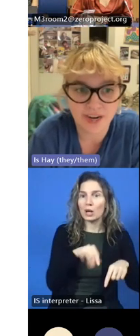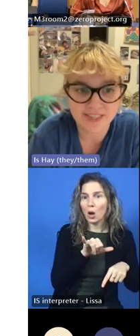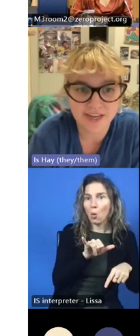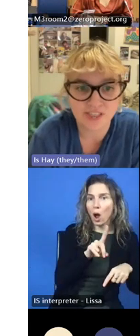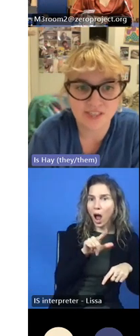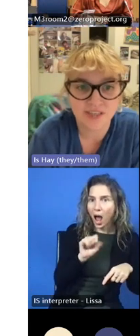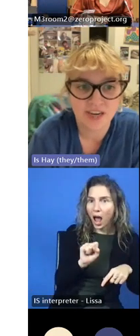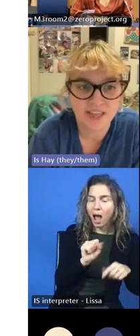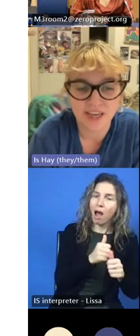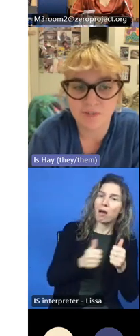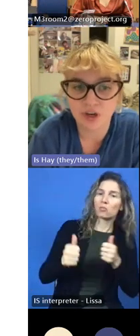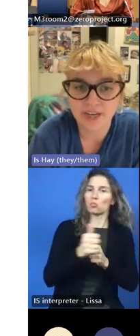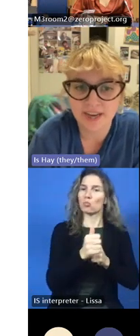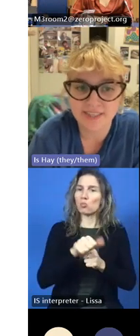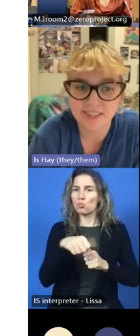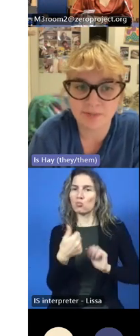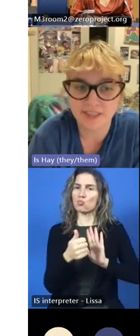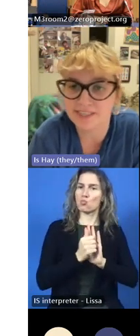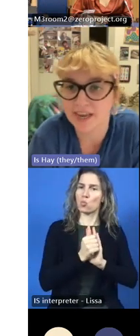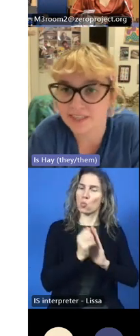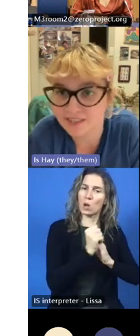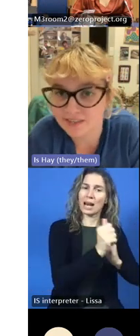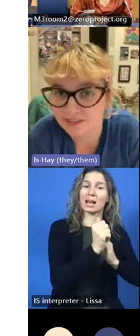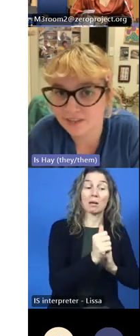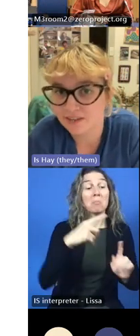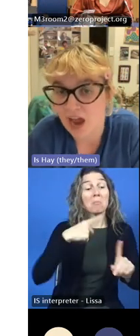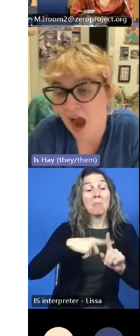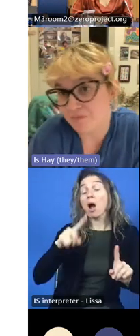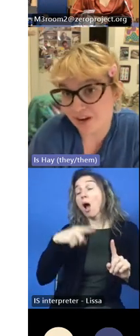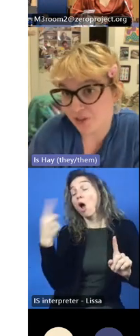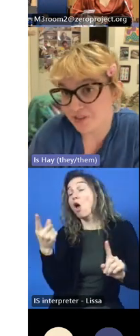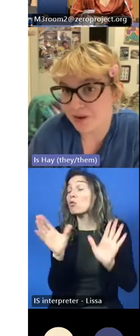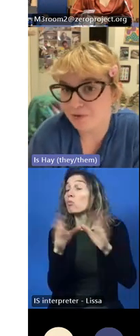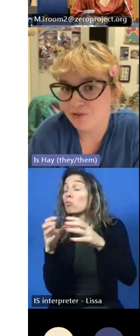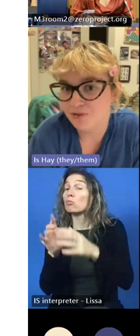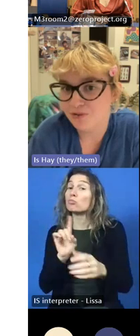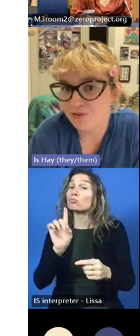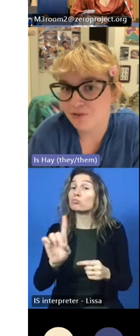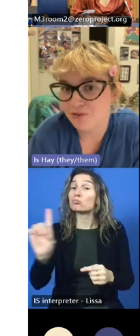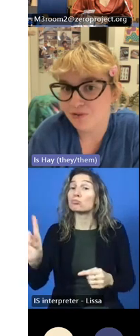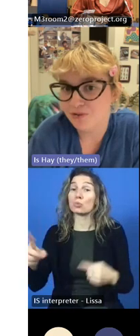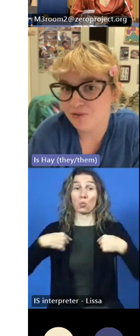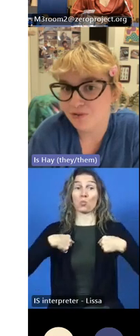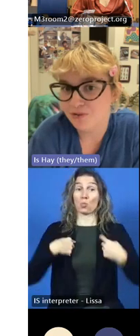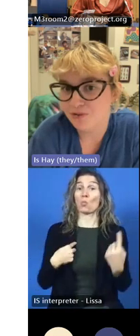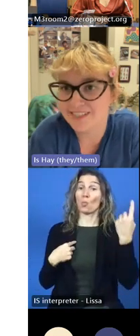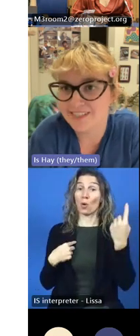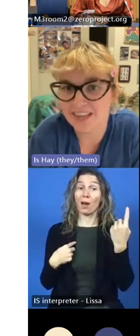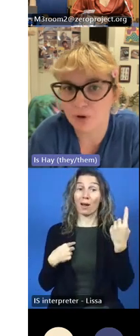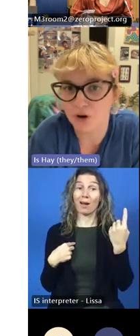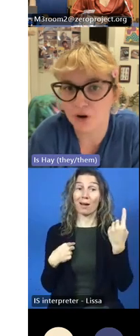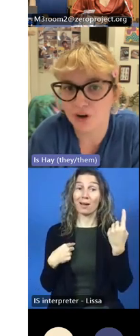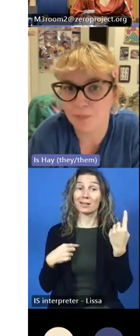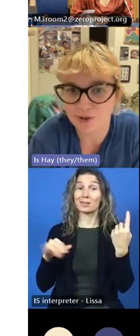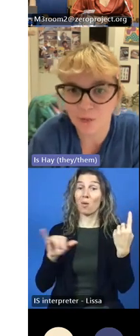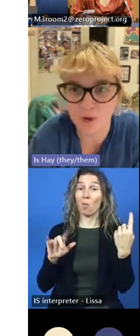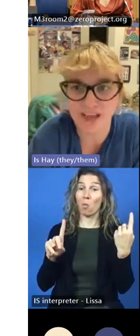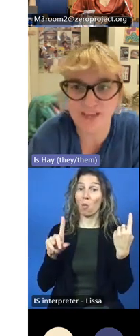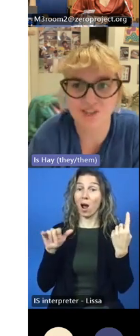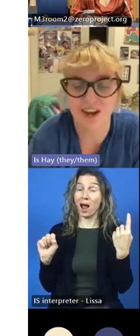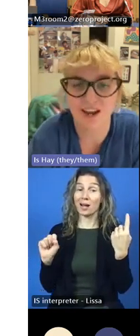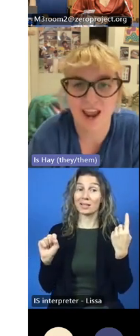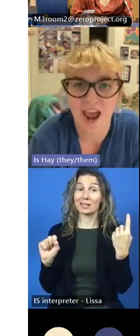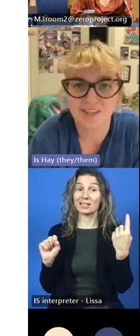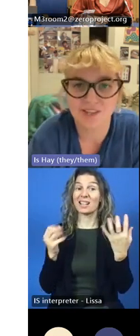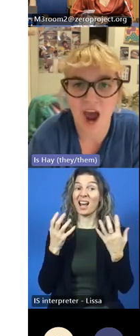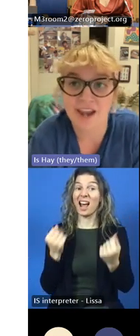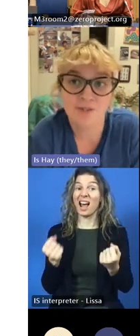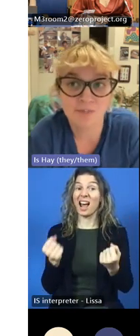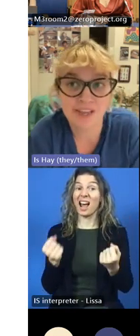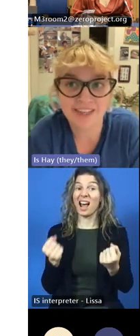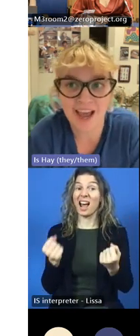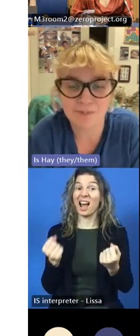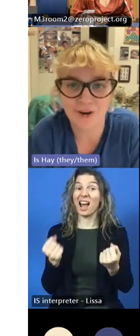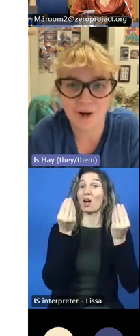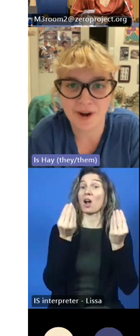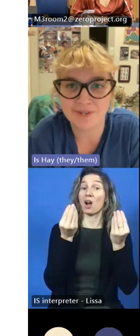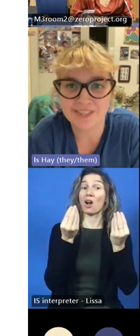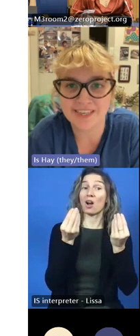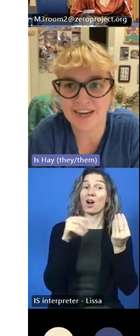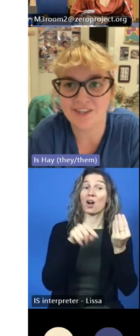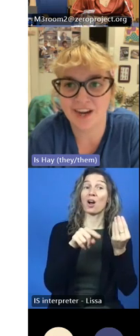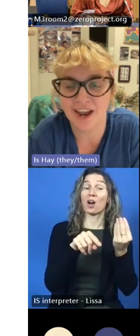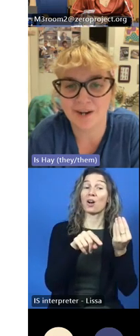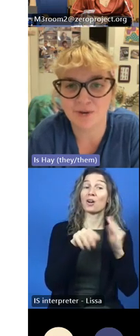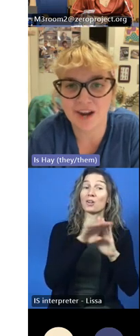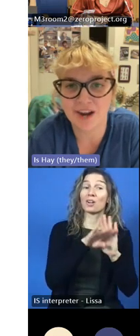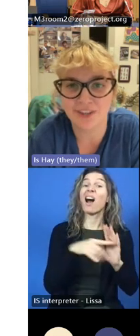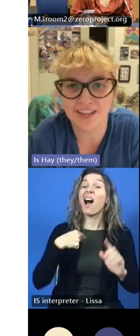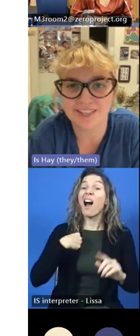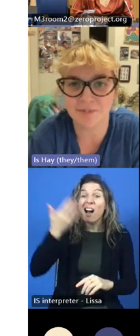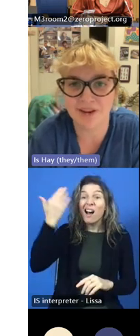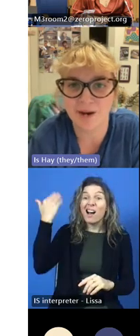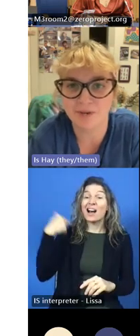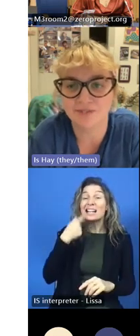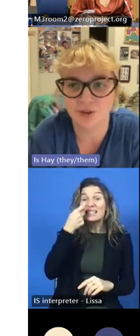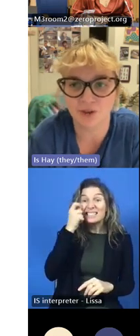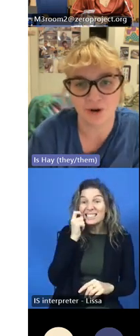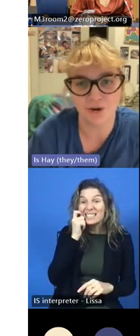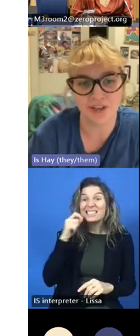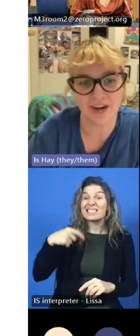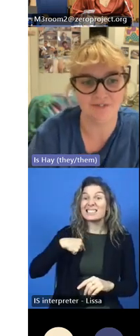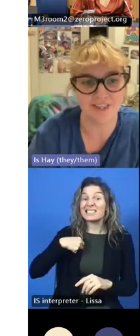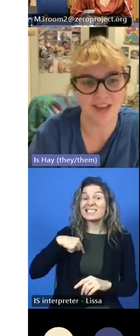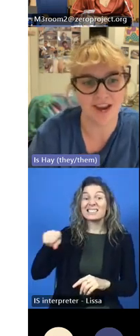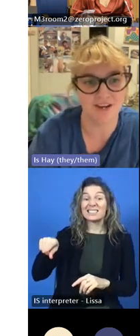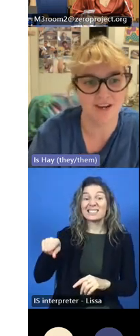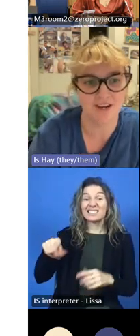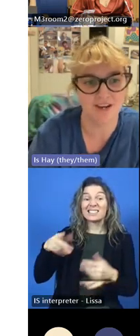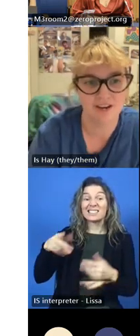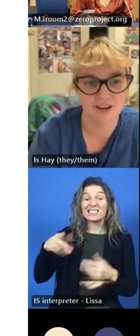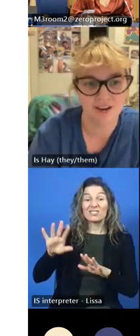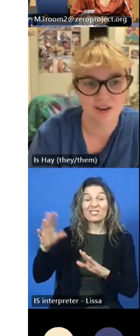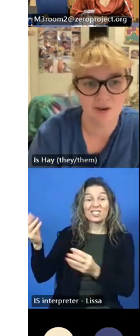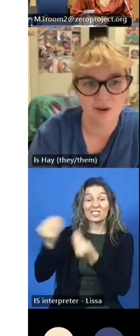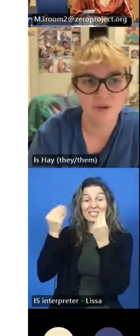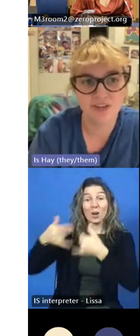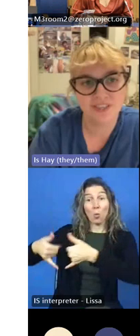organisations. I am one of those people. YDAS set me up for the role that I had today. Moving